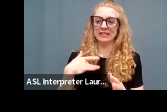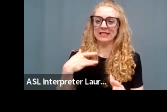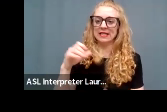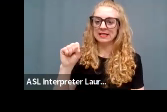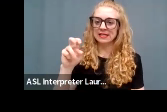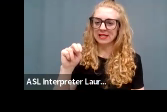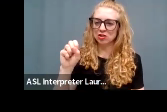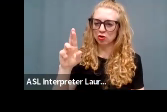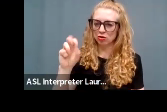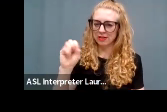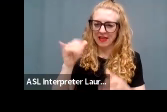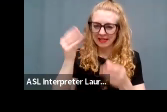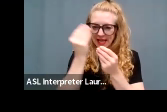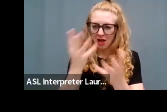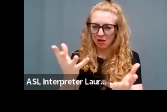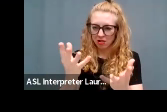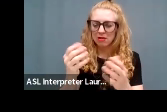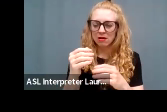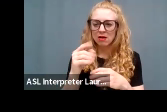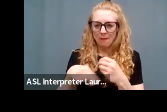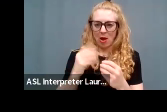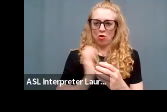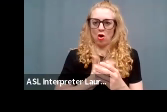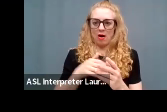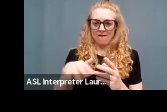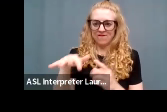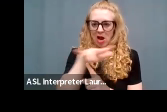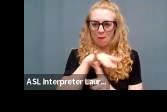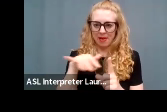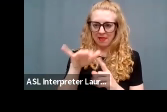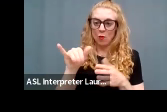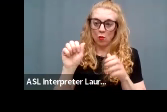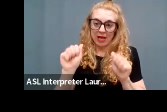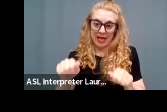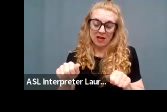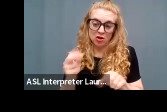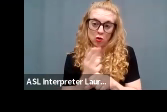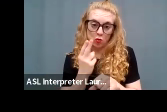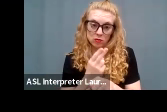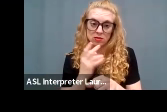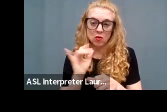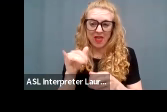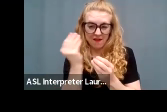us information about our environment that we can act upon so they inform or the devices that